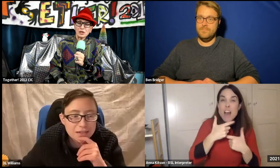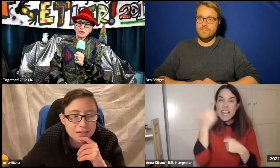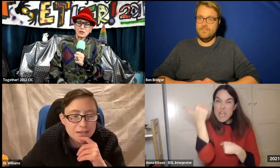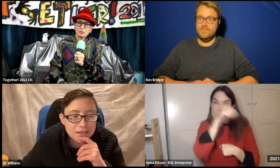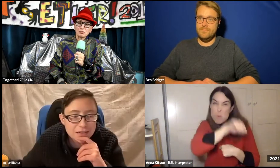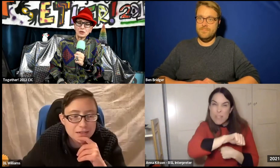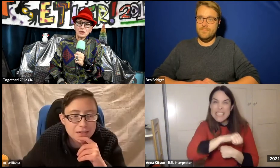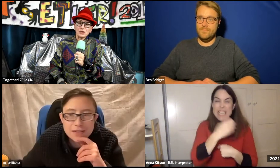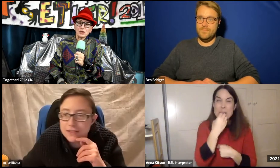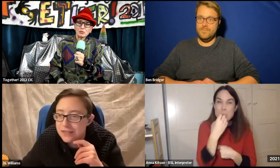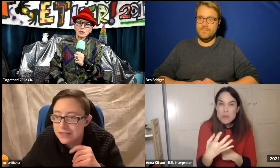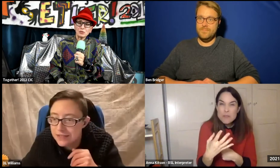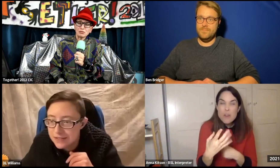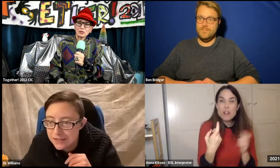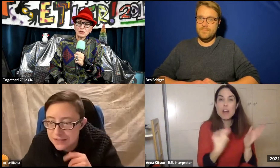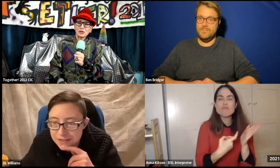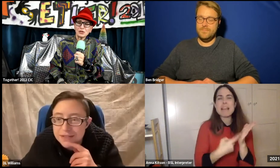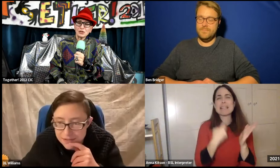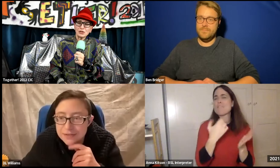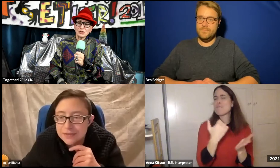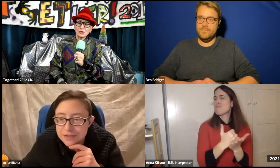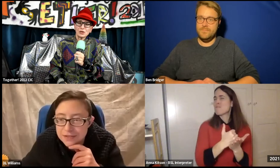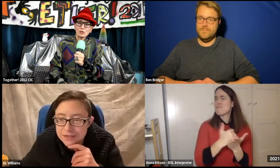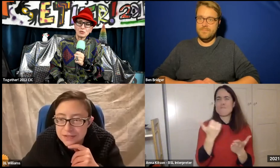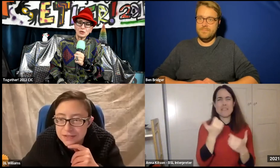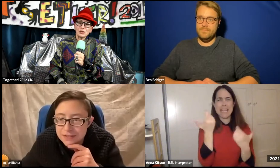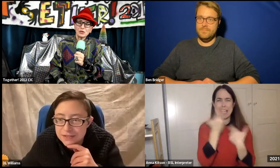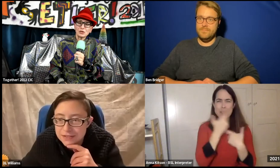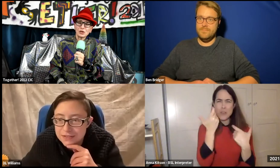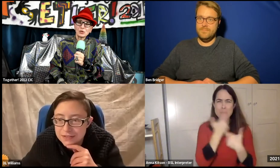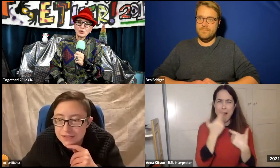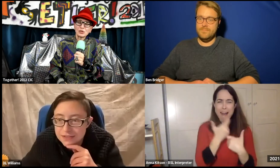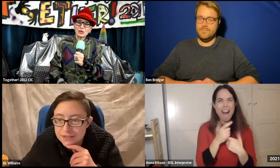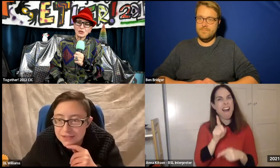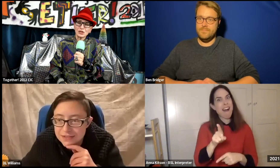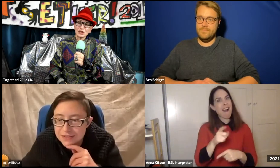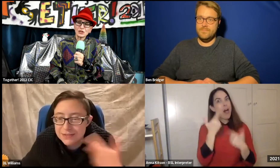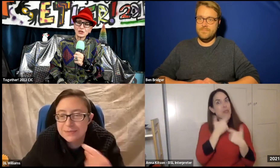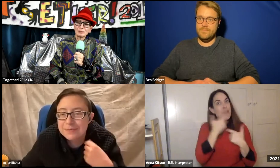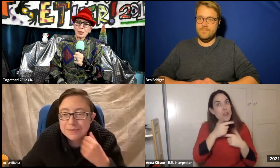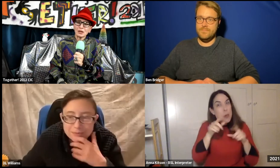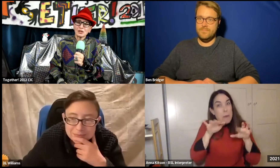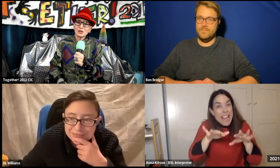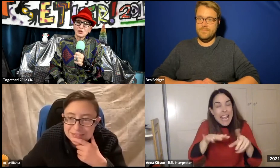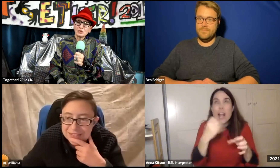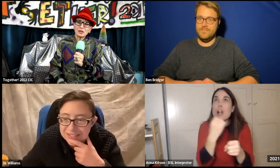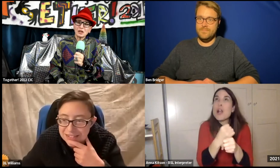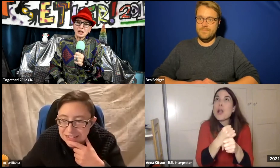Reanna says: brilliant humour and presence. The human in this is gold, says Natasha.